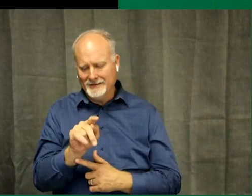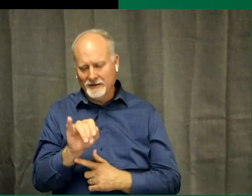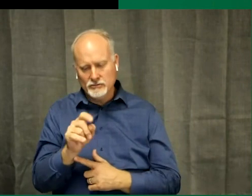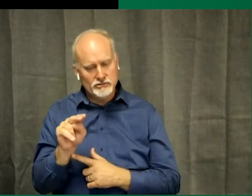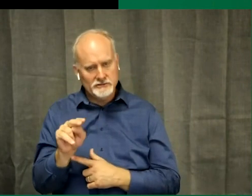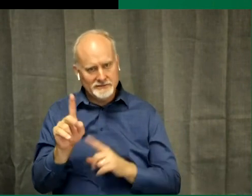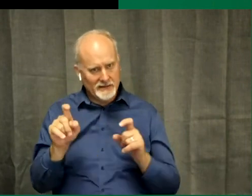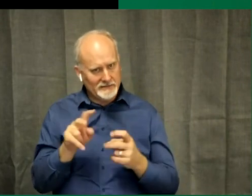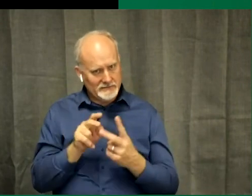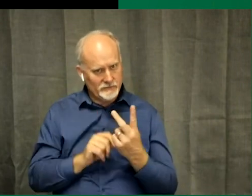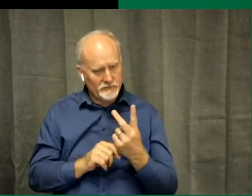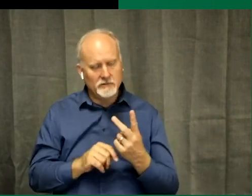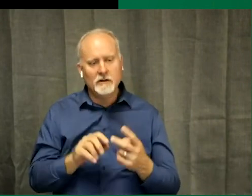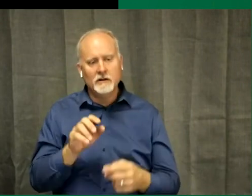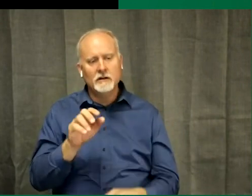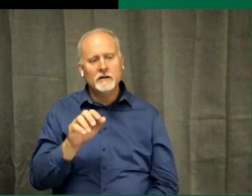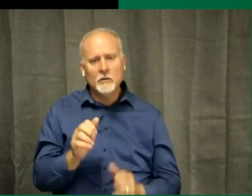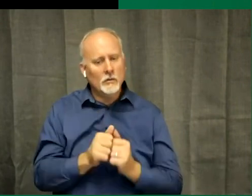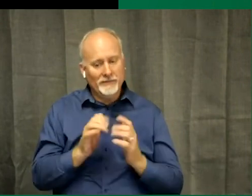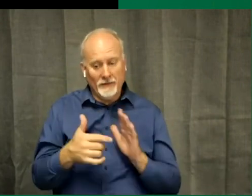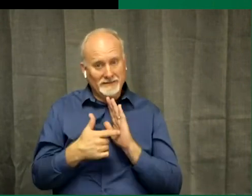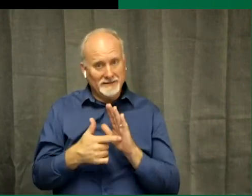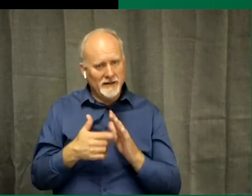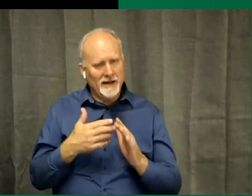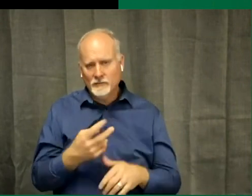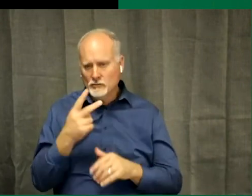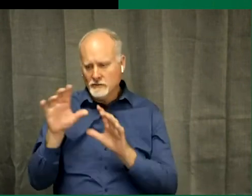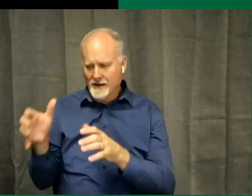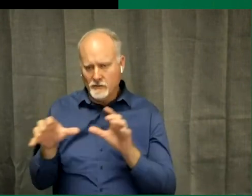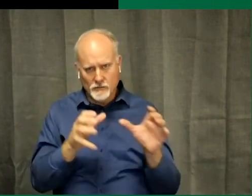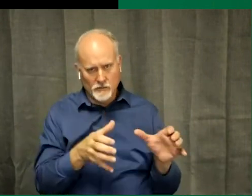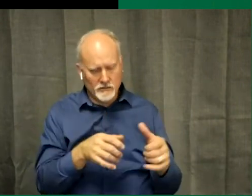asymptomatic testing has two broad categories that we use on our campus one is sentinel testing that